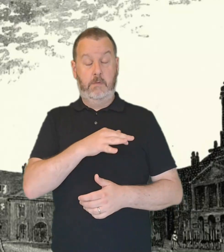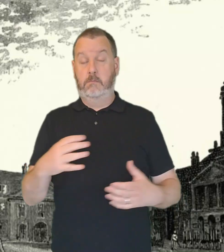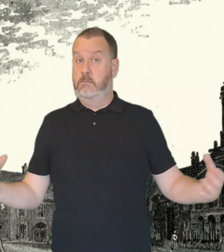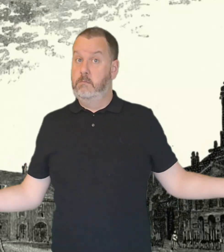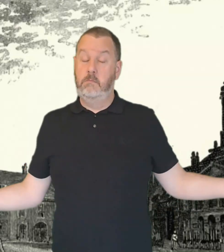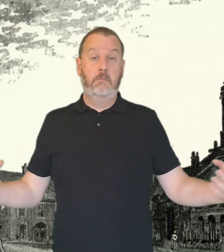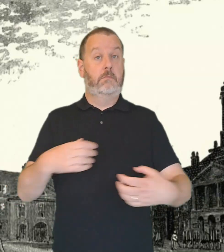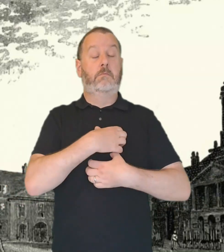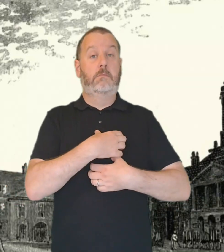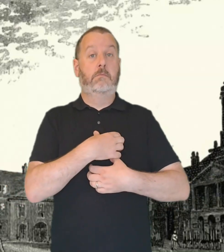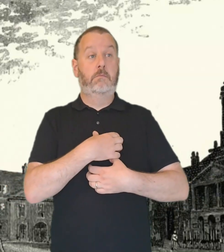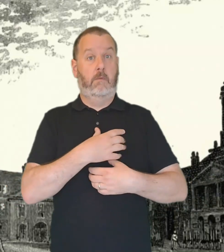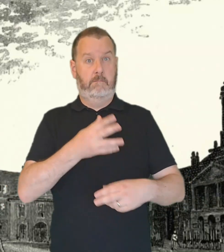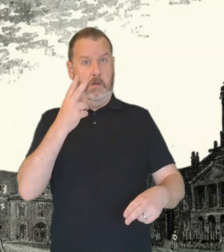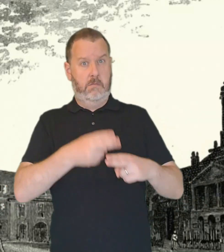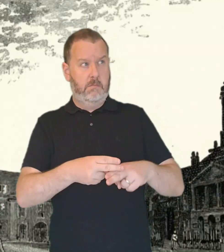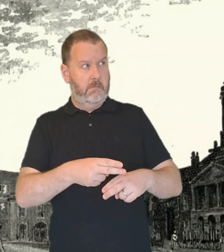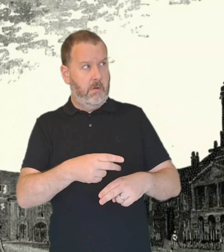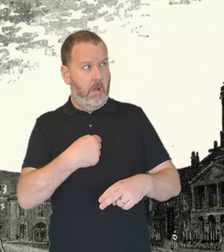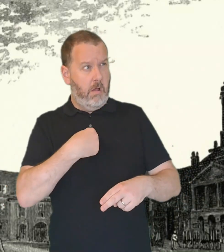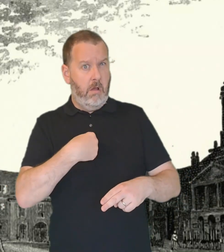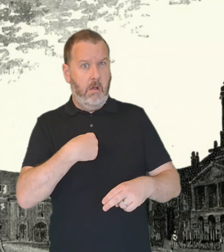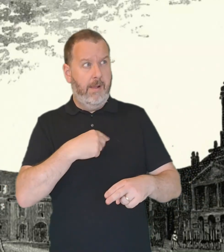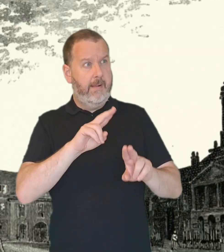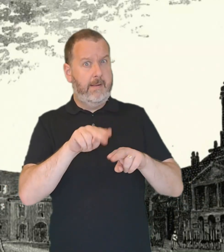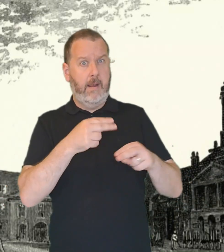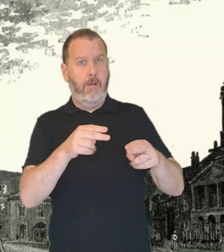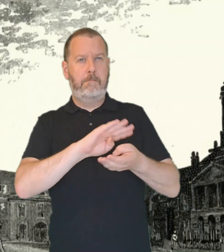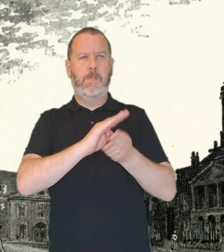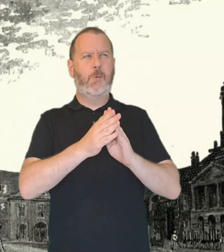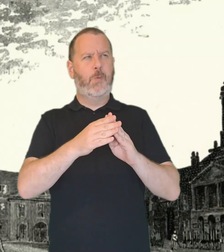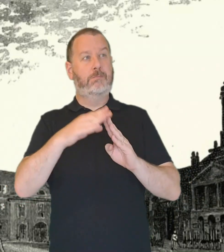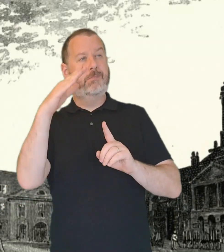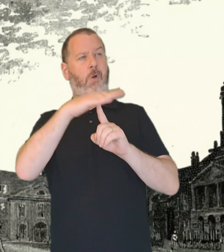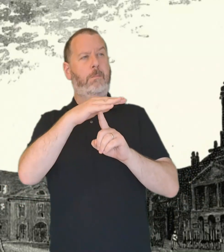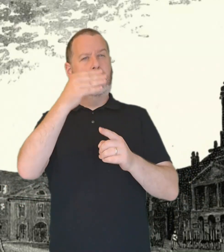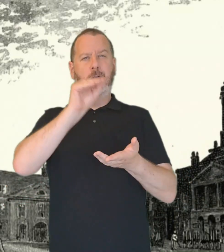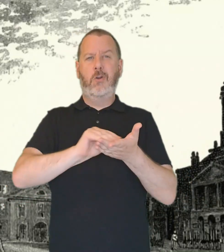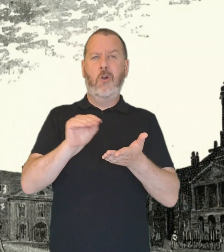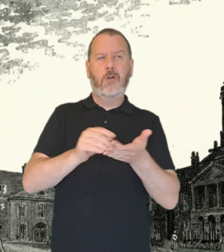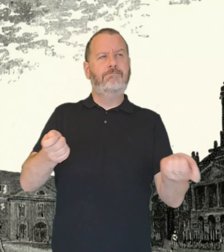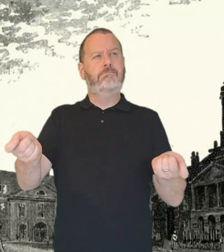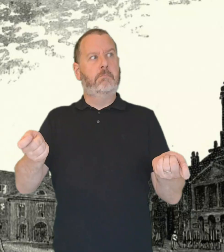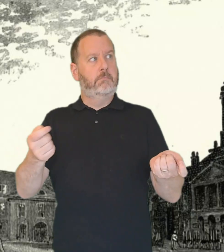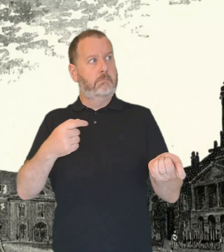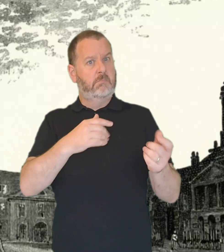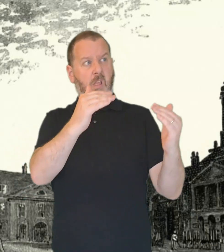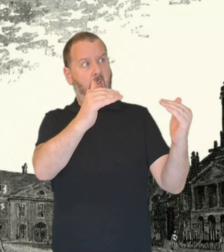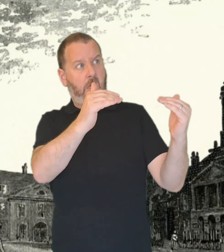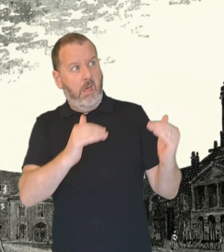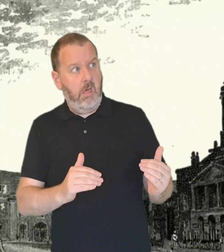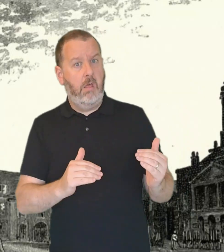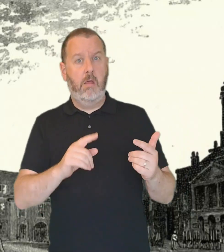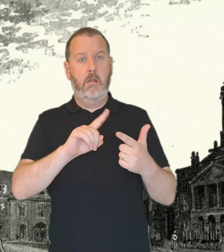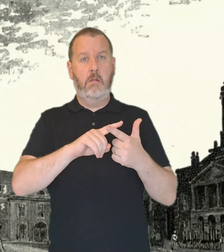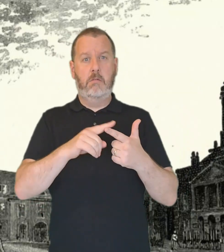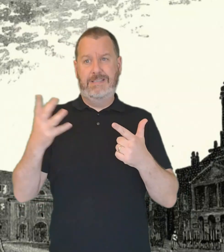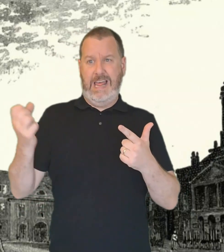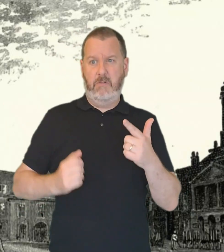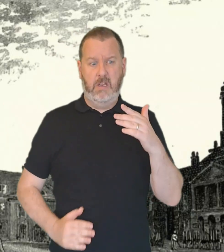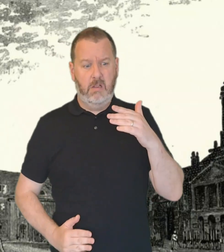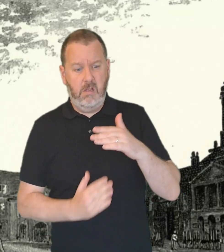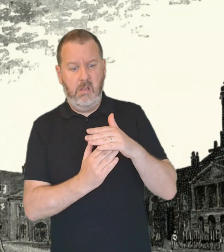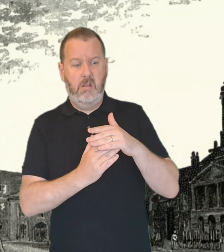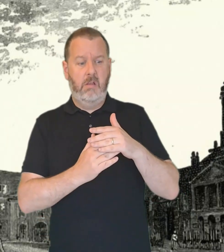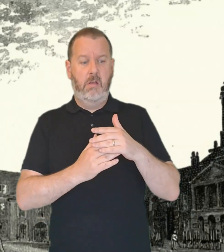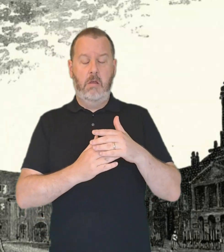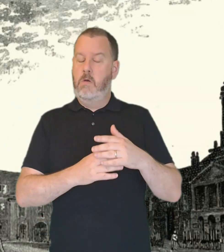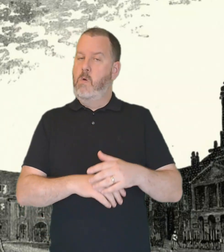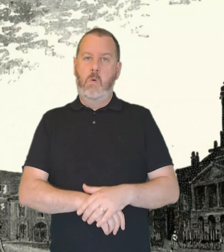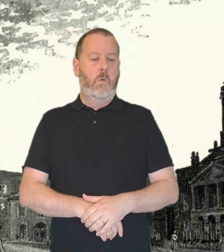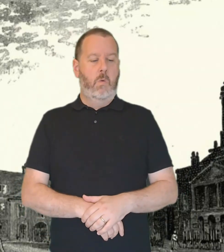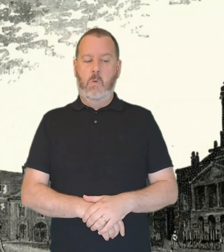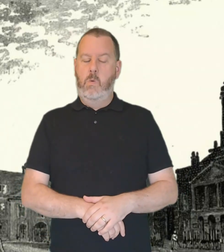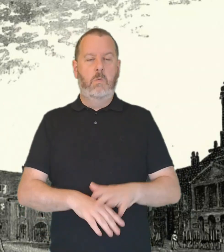John Moore was stunned. Finding out his salary - and career - would be capped,